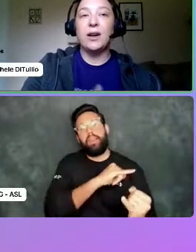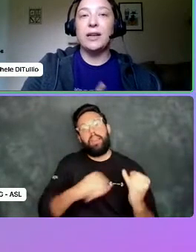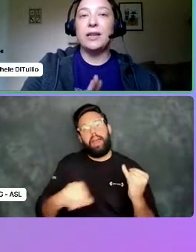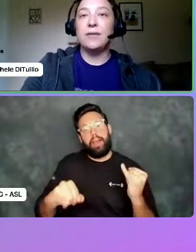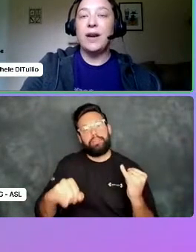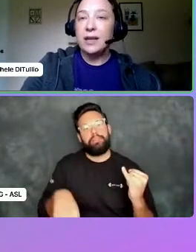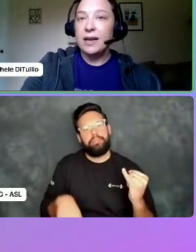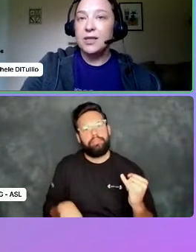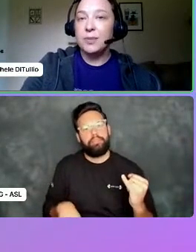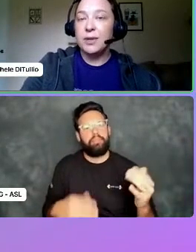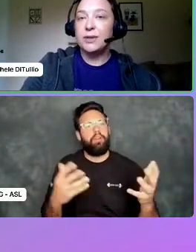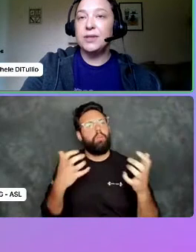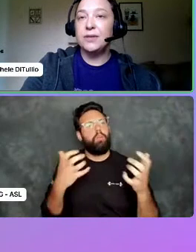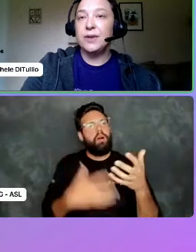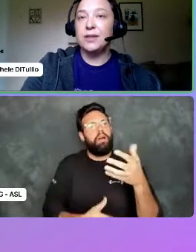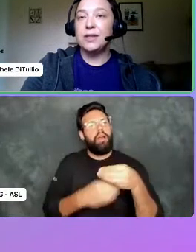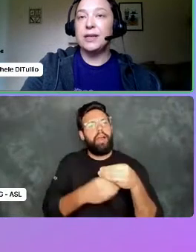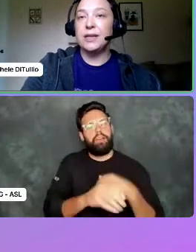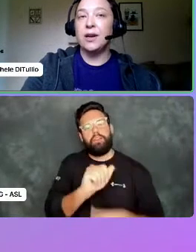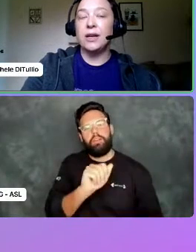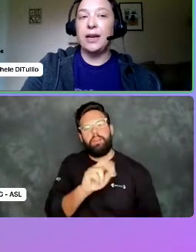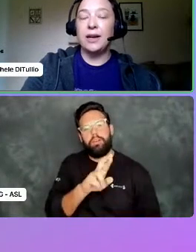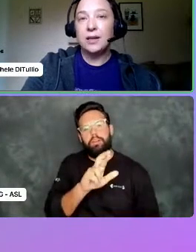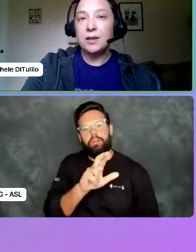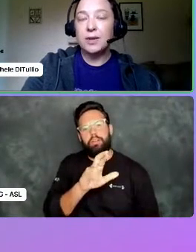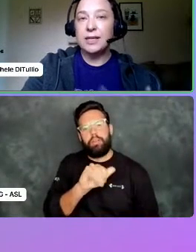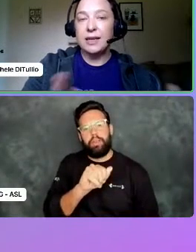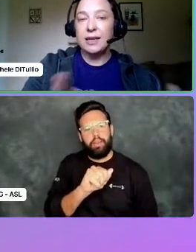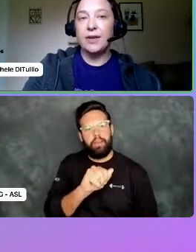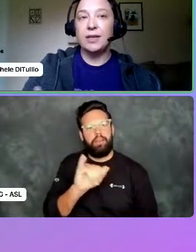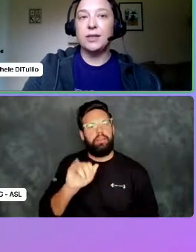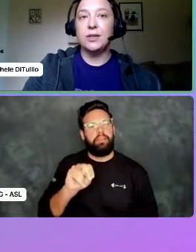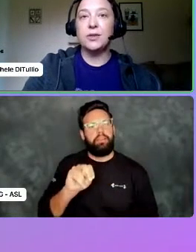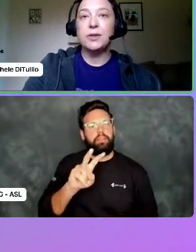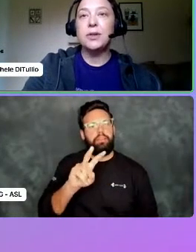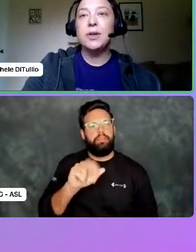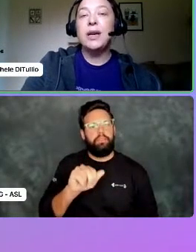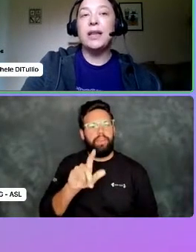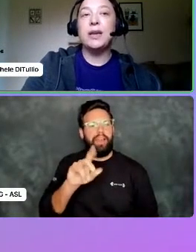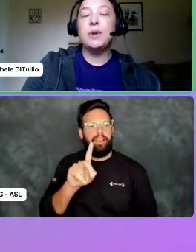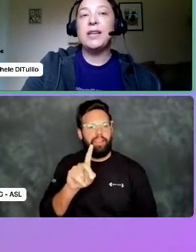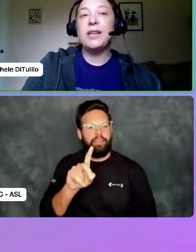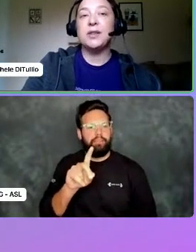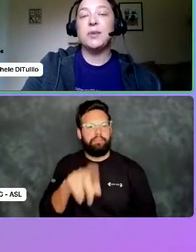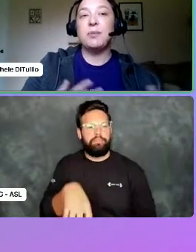using the required attribute or the aria required attribute. And lastly, we want